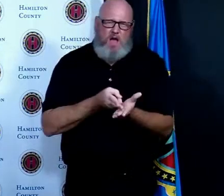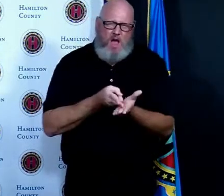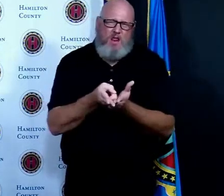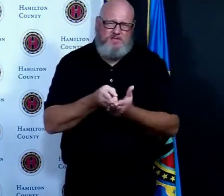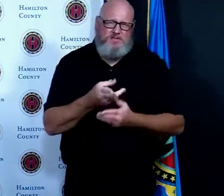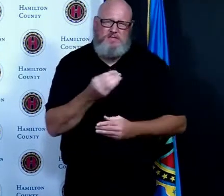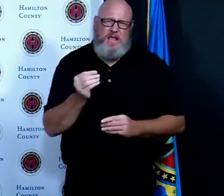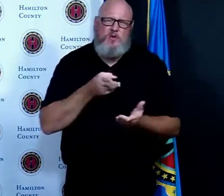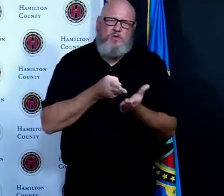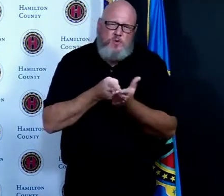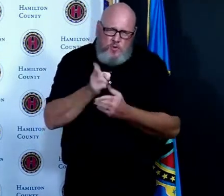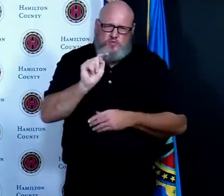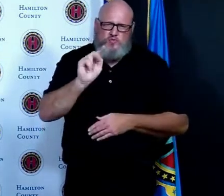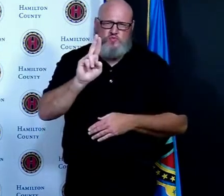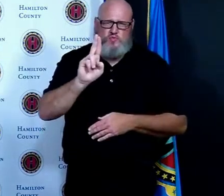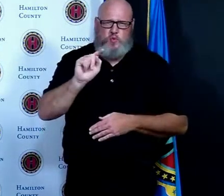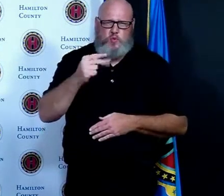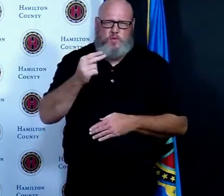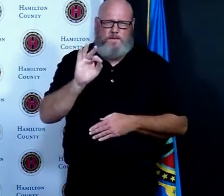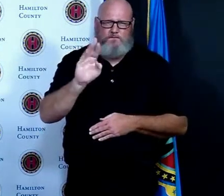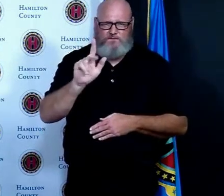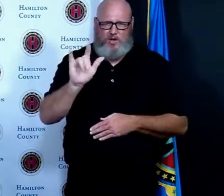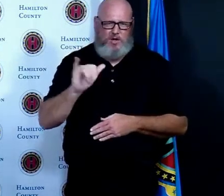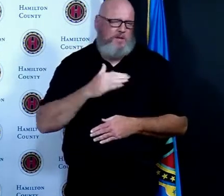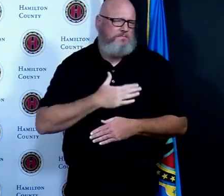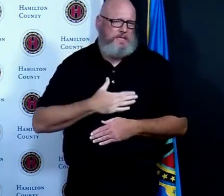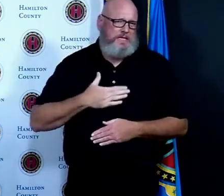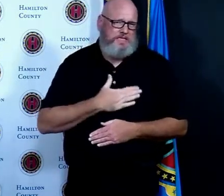appreciate having the time and I'd be happy to take any questions as well thank you